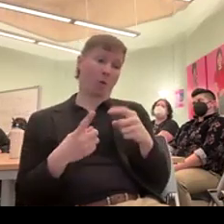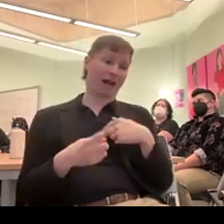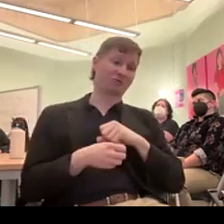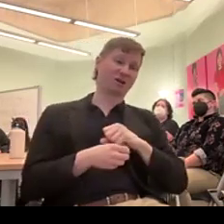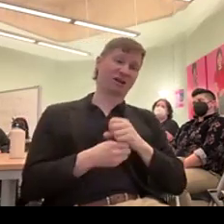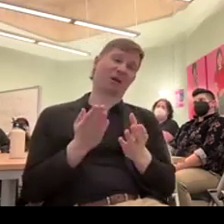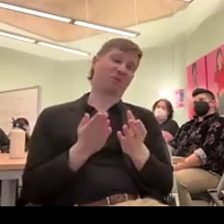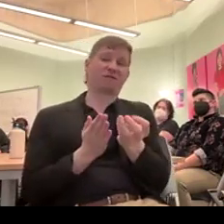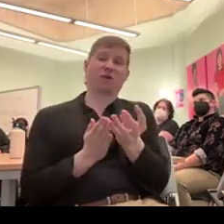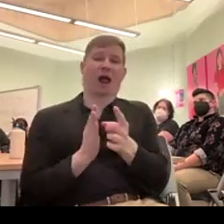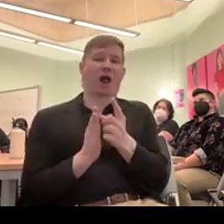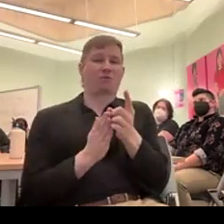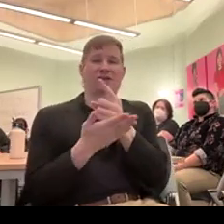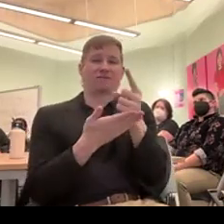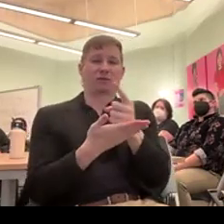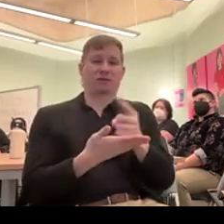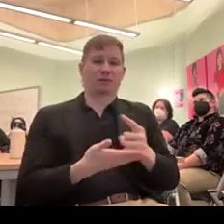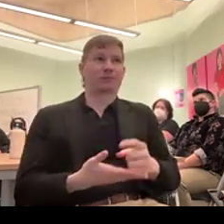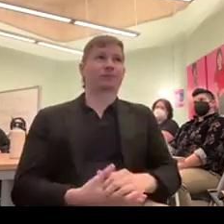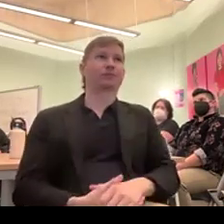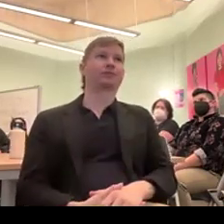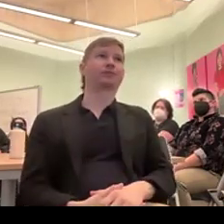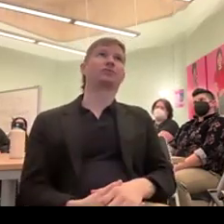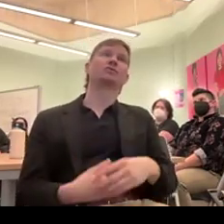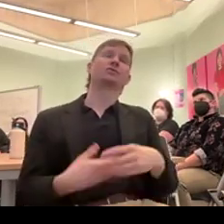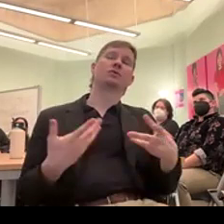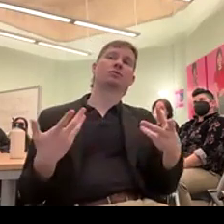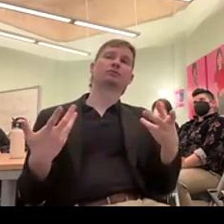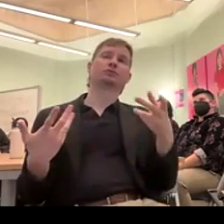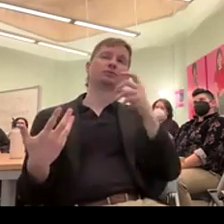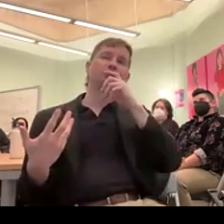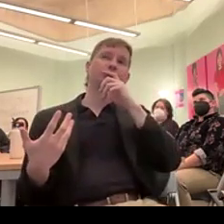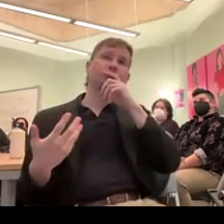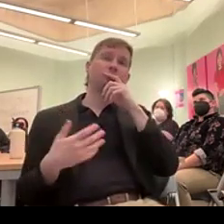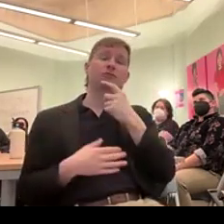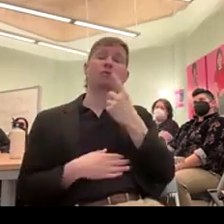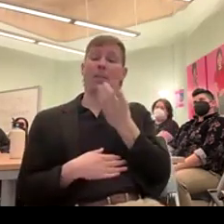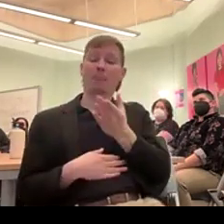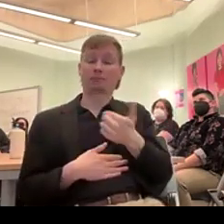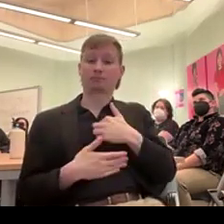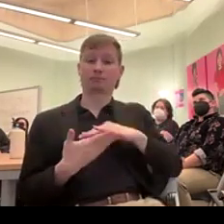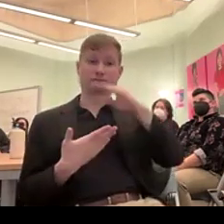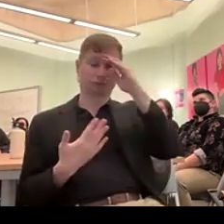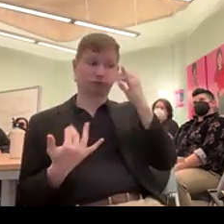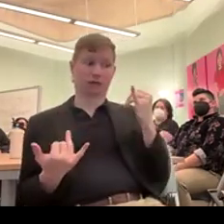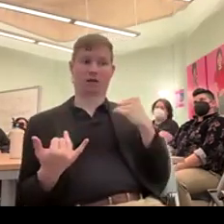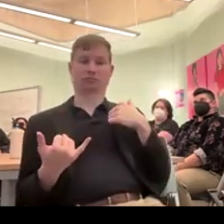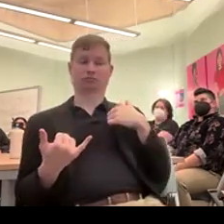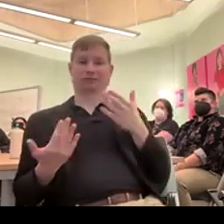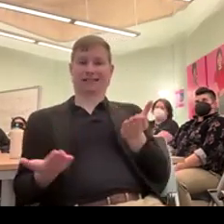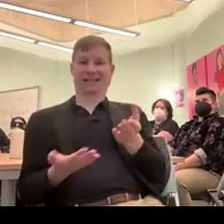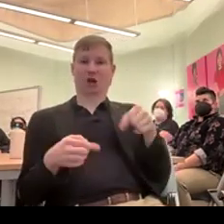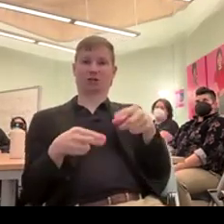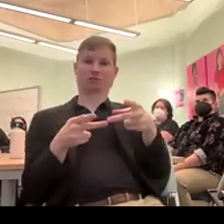when I wasn't working, or when I was working just a couple hours a week. So, something that I've